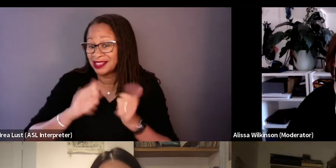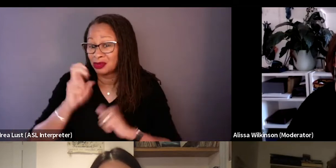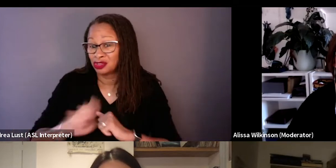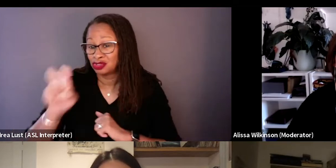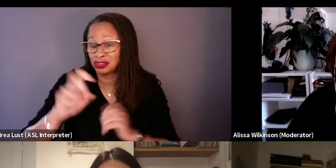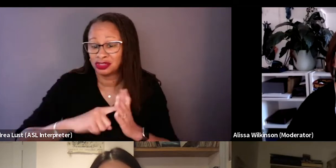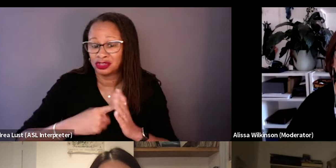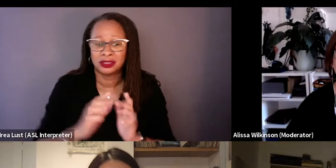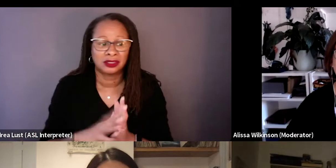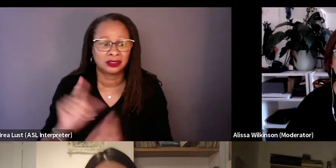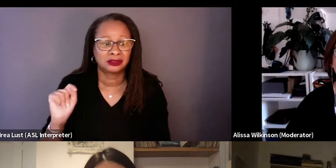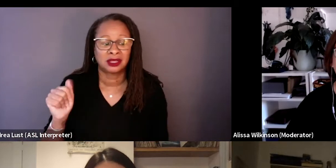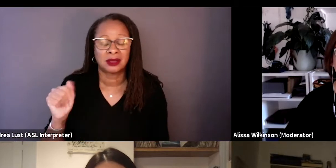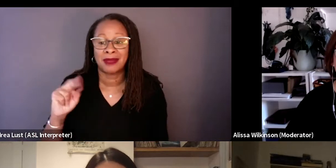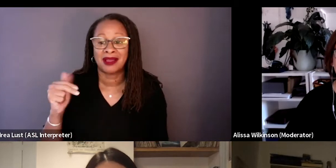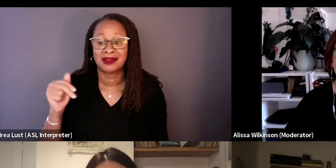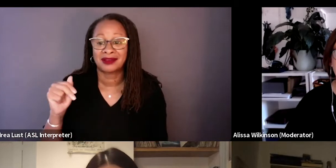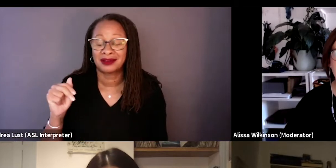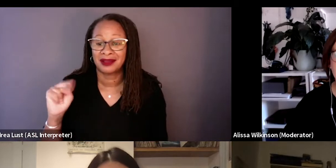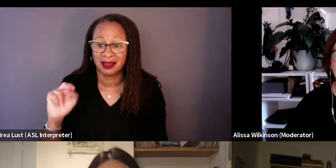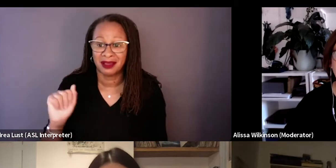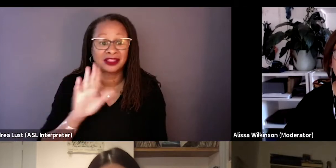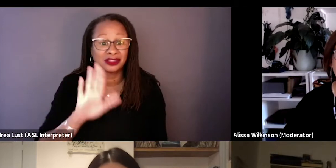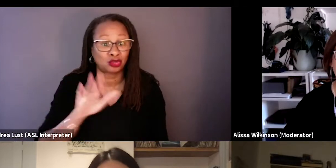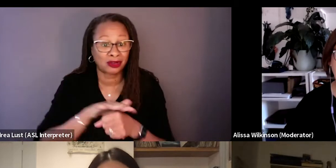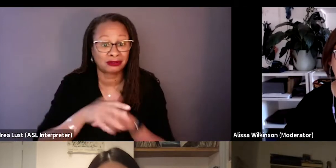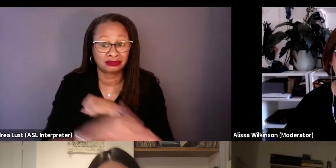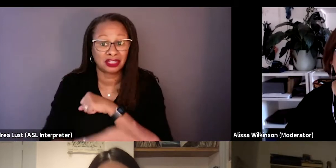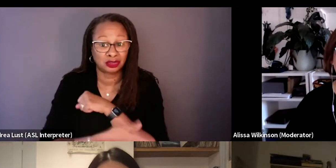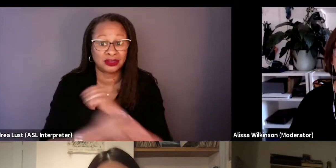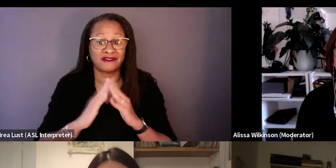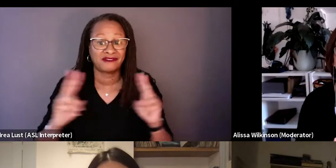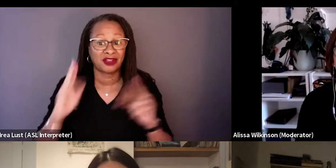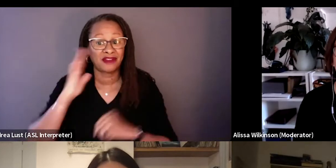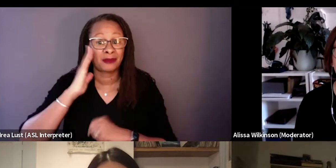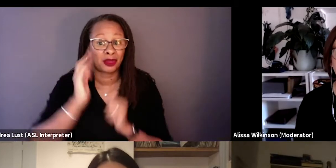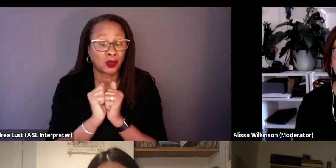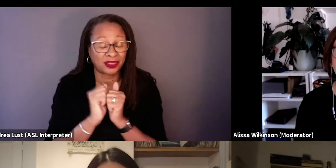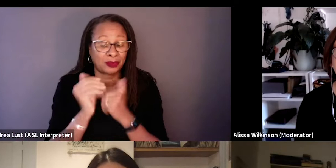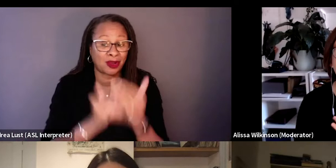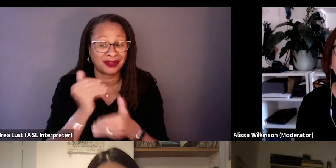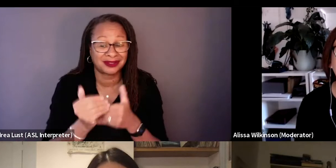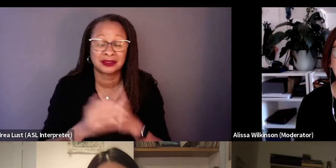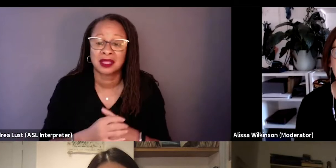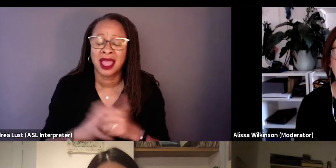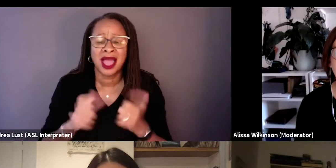And Tamana, this is your country, right? This is, this is something you're very familiar with. How did you first learn about Zarifa